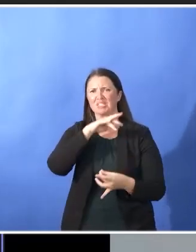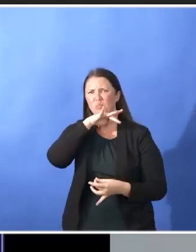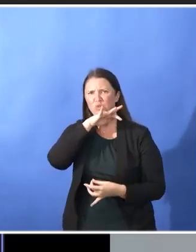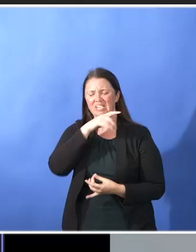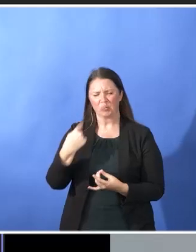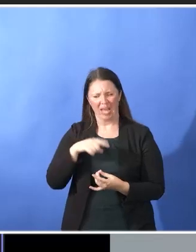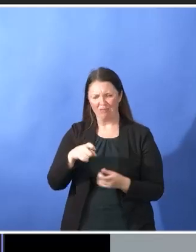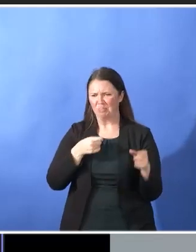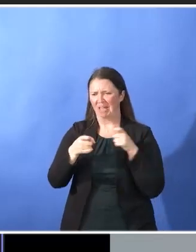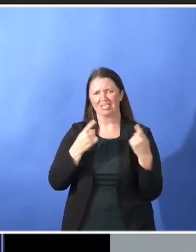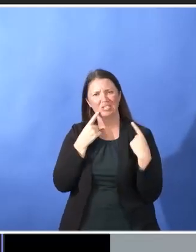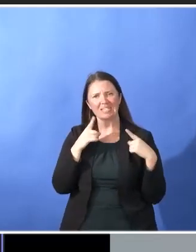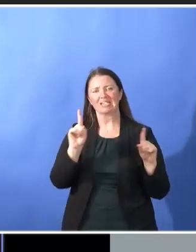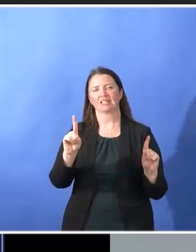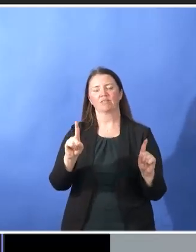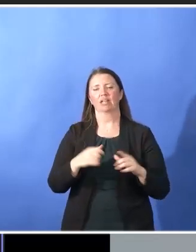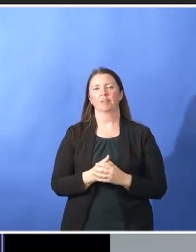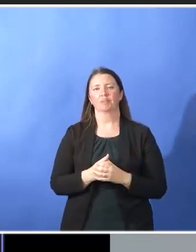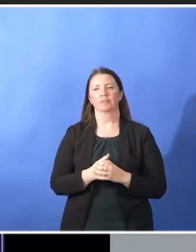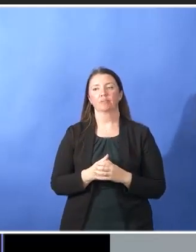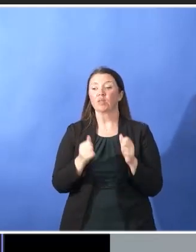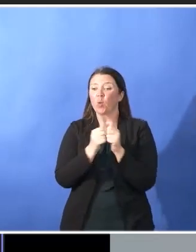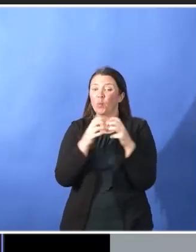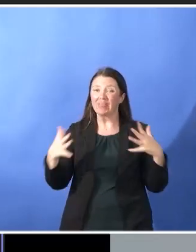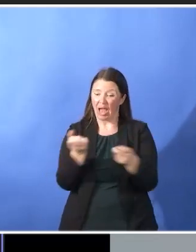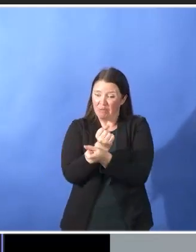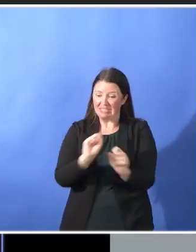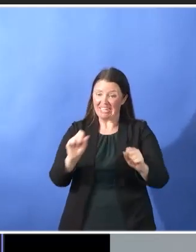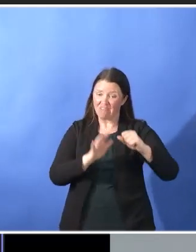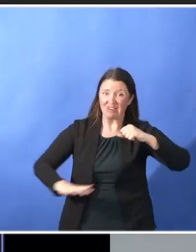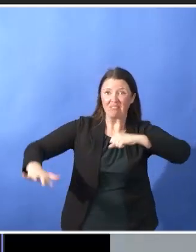WITHOUT A SAFE OPERATING ENVIRONMENT, DEBRIS COULD RISK